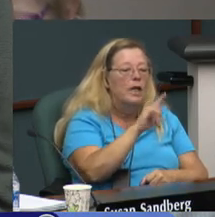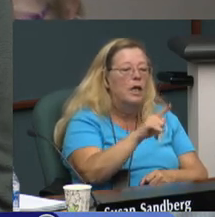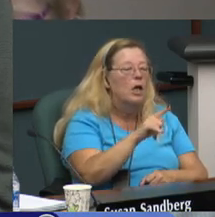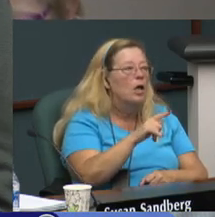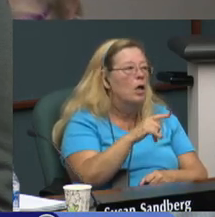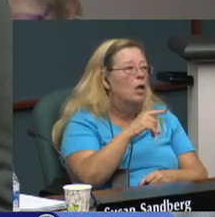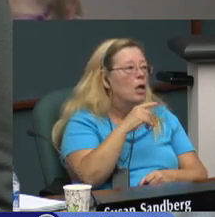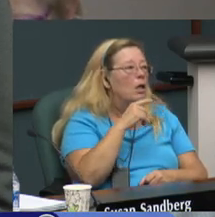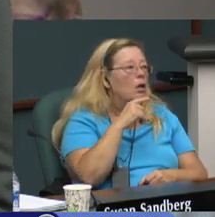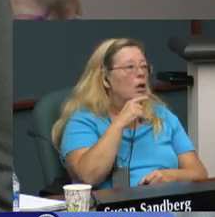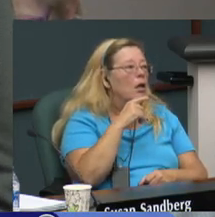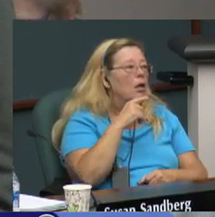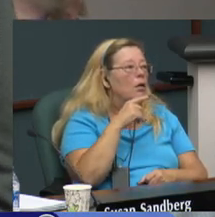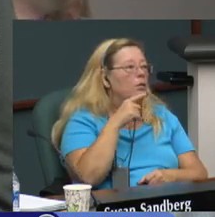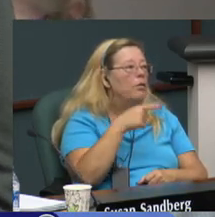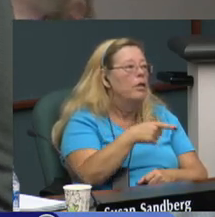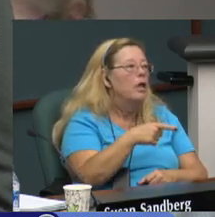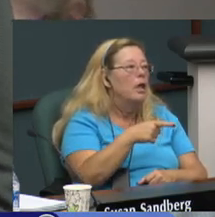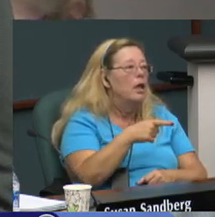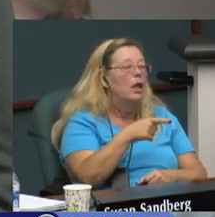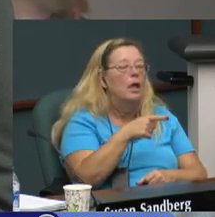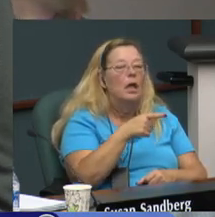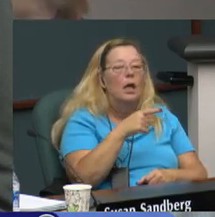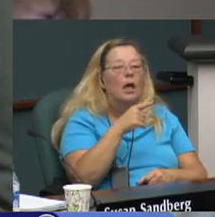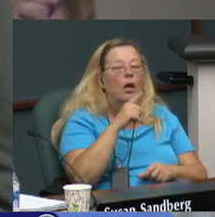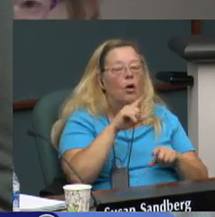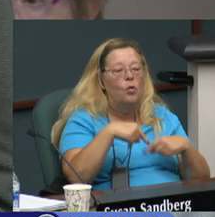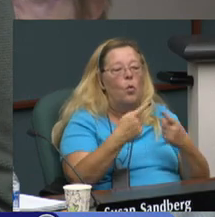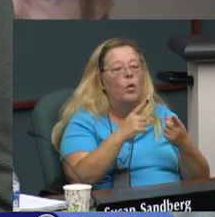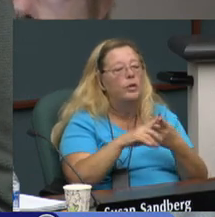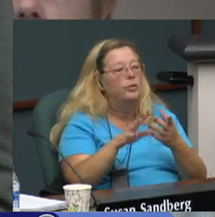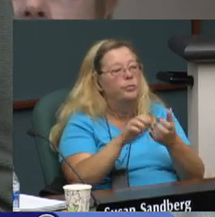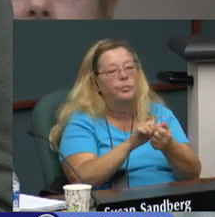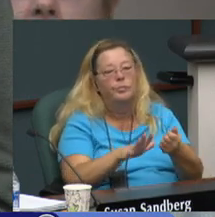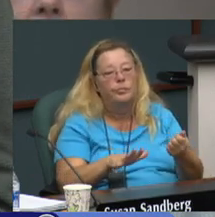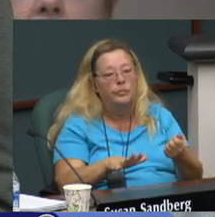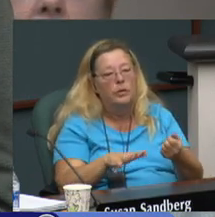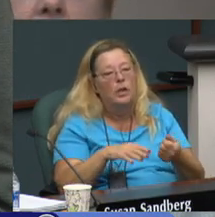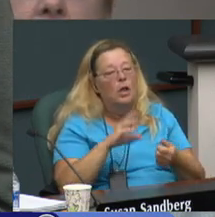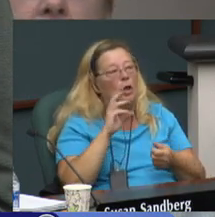that they're headed for the abyss and we should be explicitly targeting those